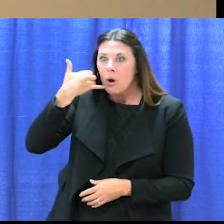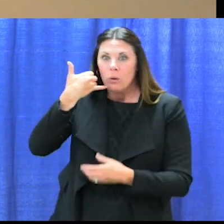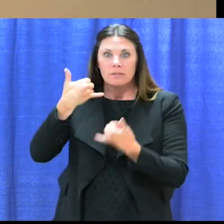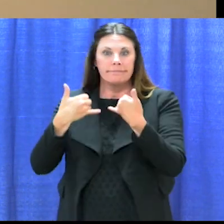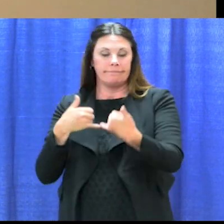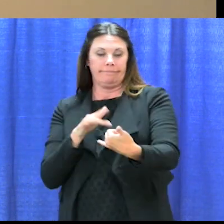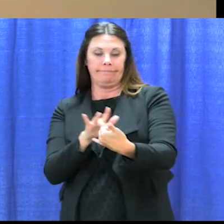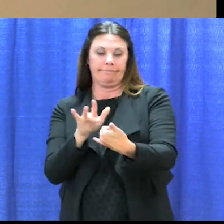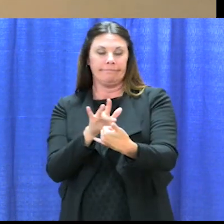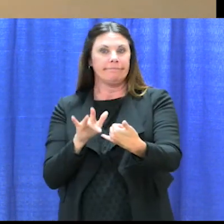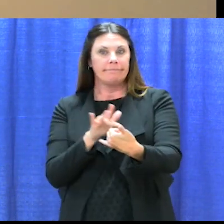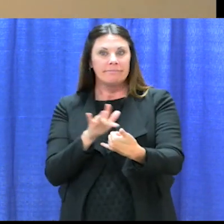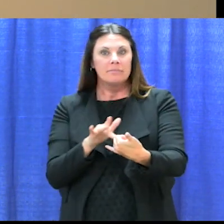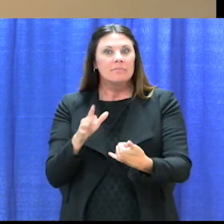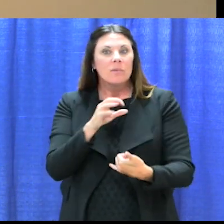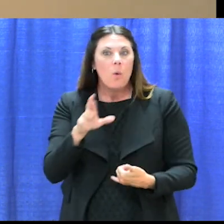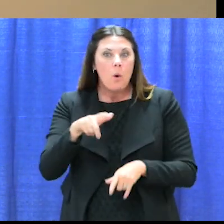a dedicated call center handling those applications.